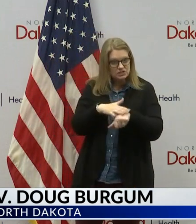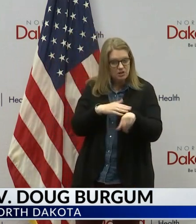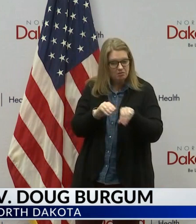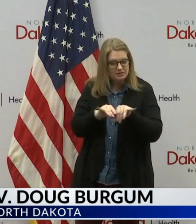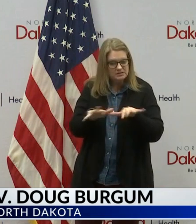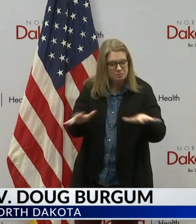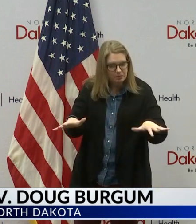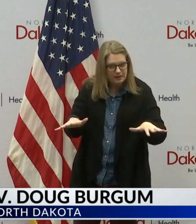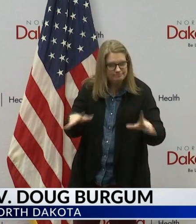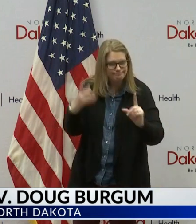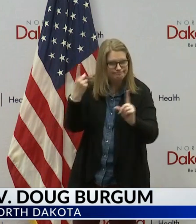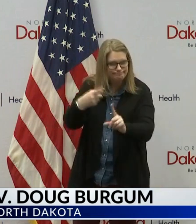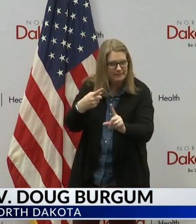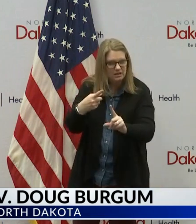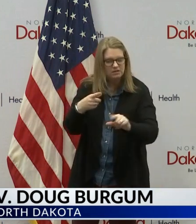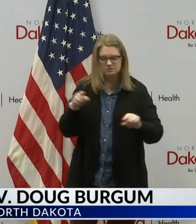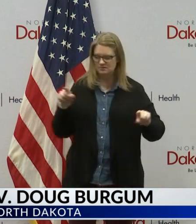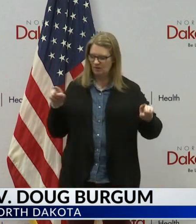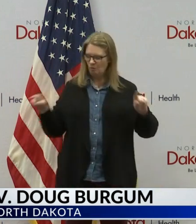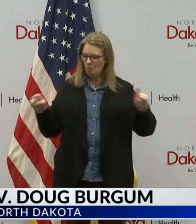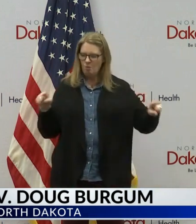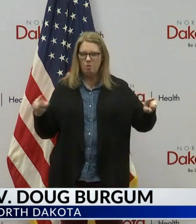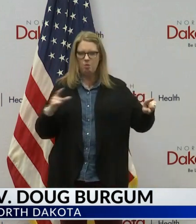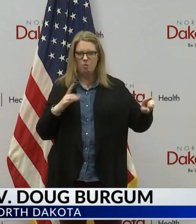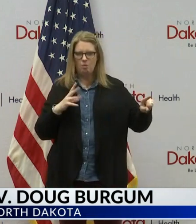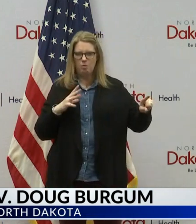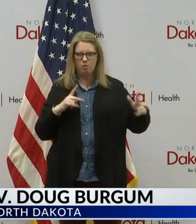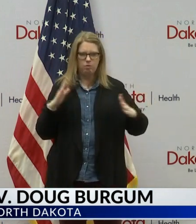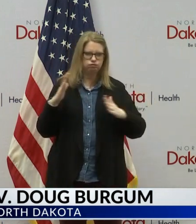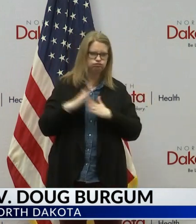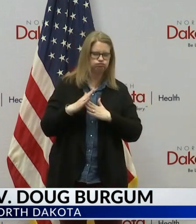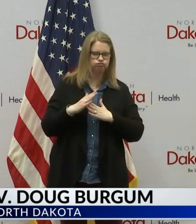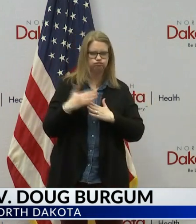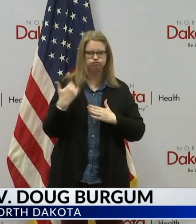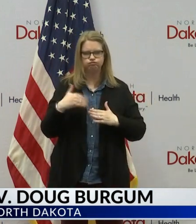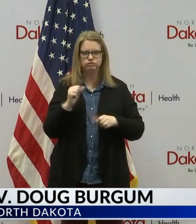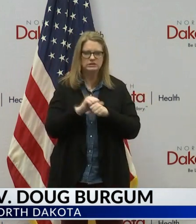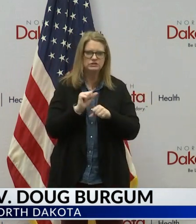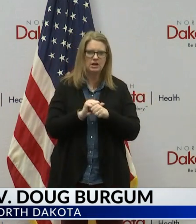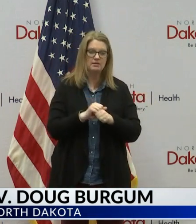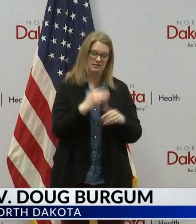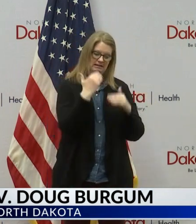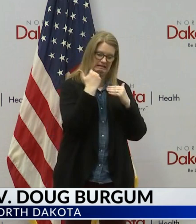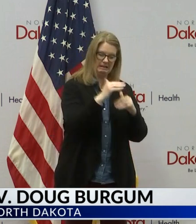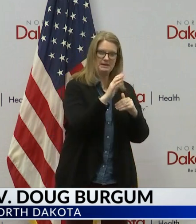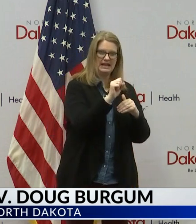MILITARY MEMBERS AND 400 CIVILIANS. AS WE WORK TO SLOW THE SPREAD